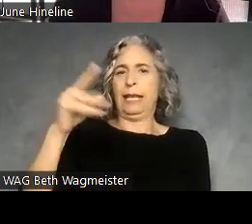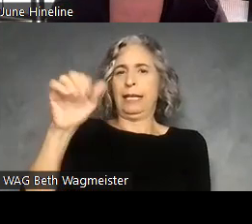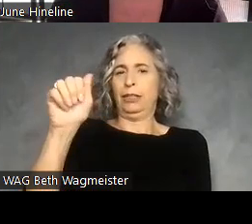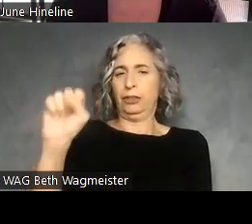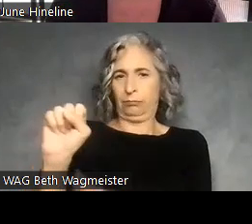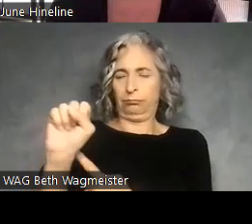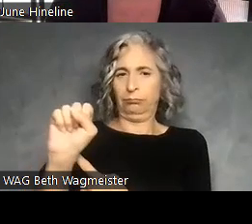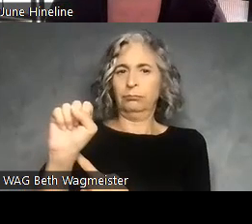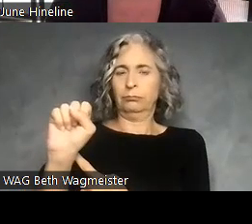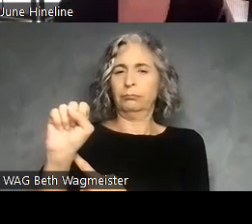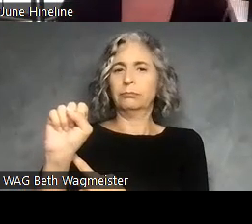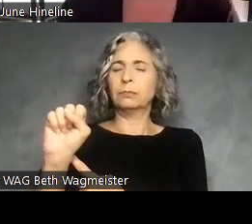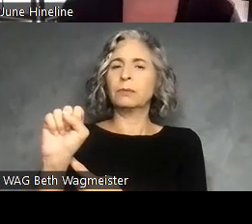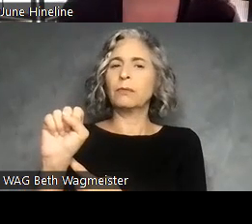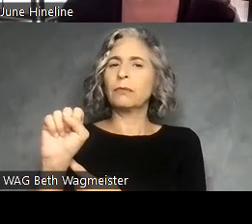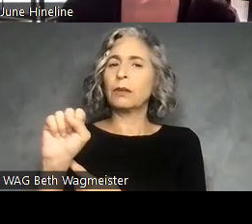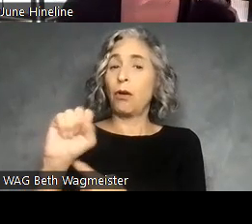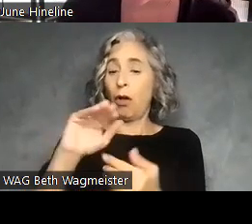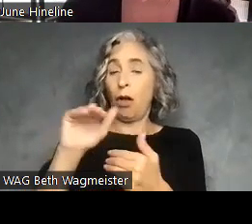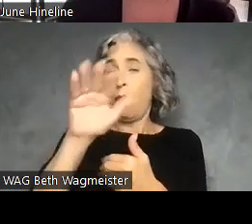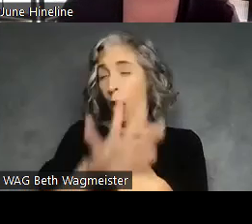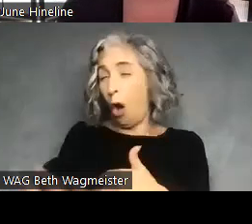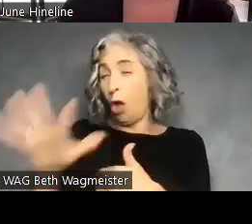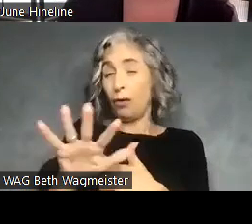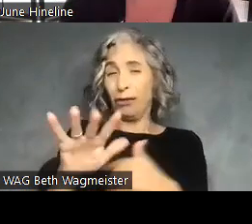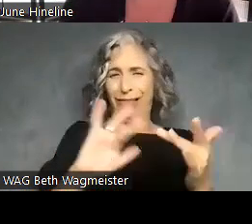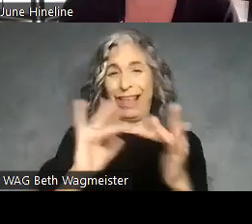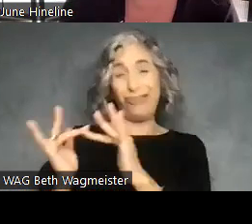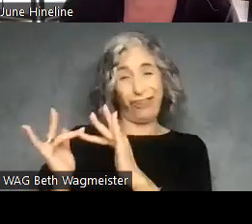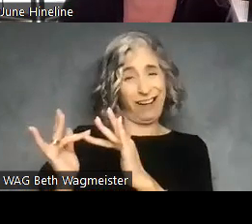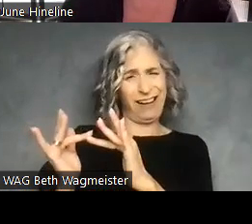they can be gated for login information or sign up for a promotion. I have a visual